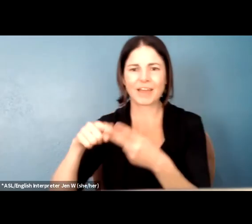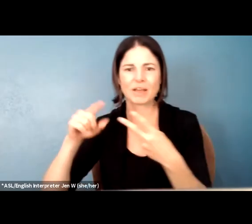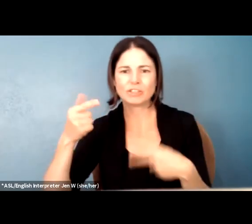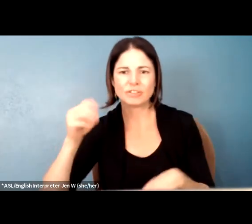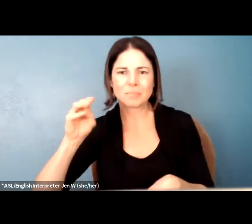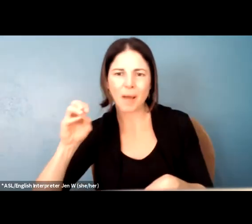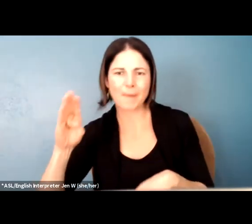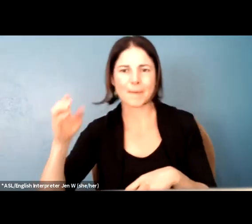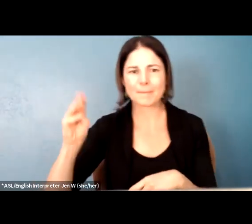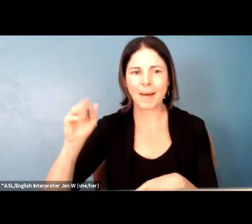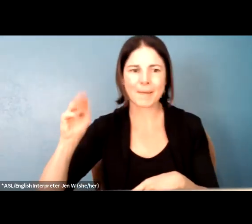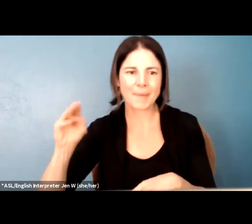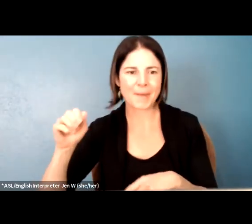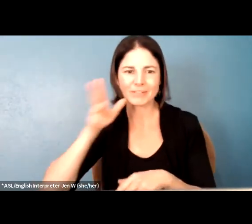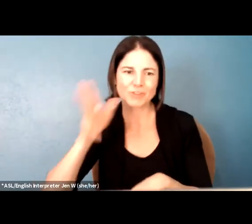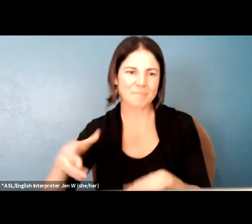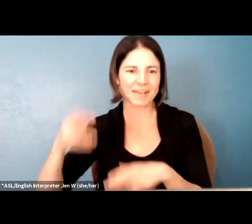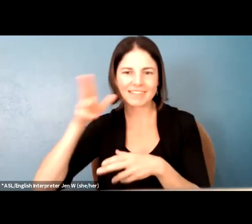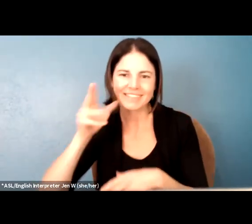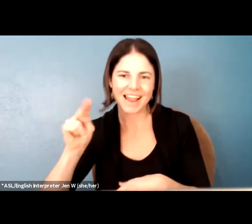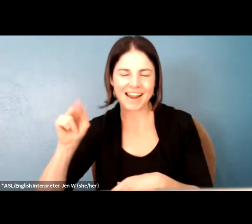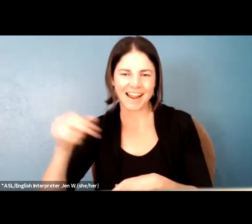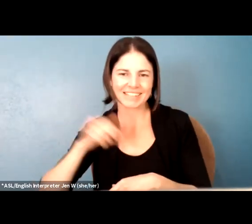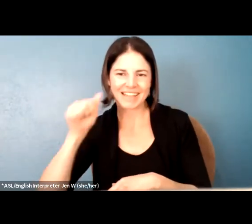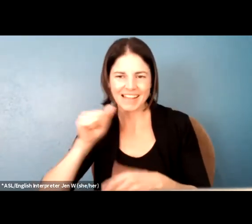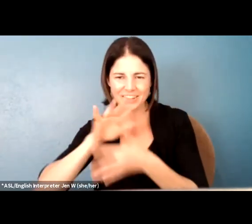Mama's Granny's man, his aunties and them who bounced you on